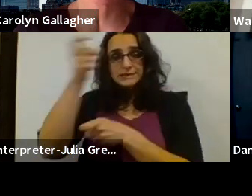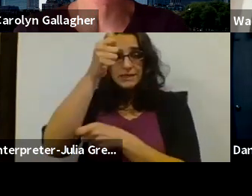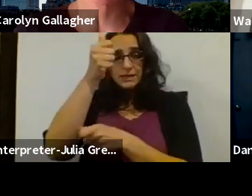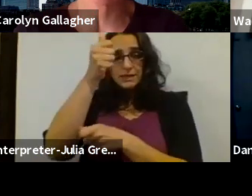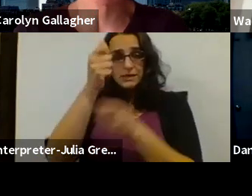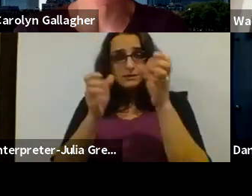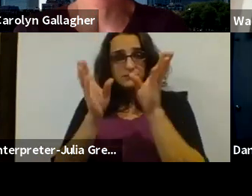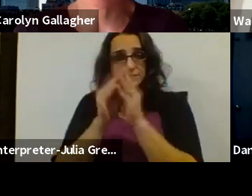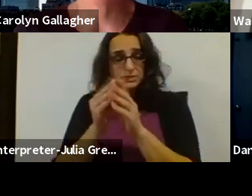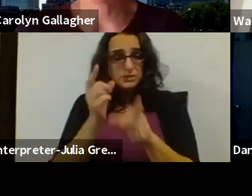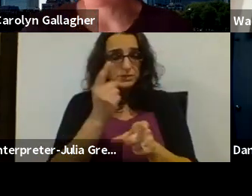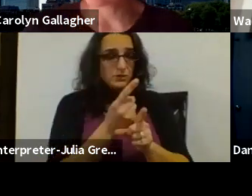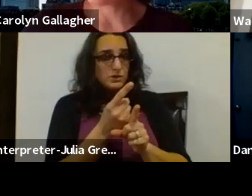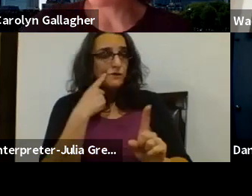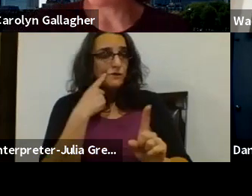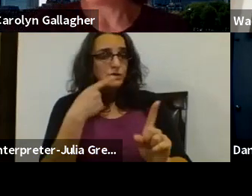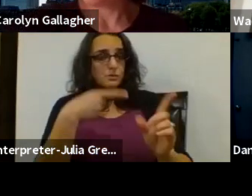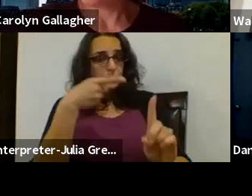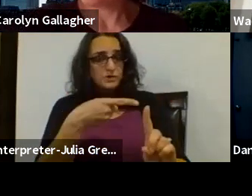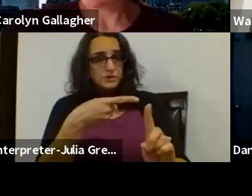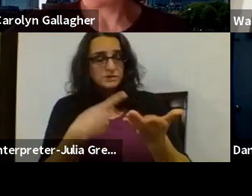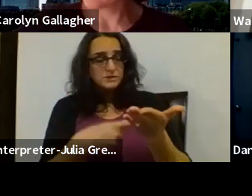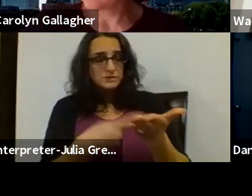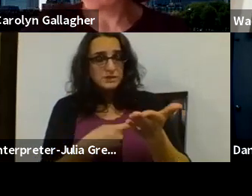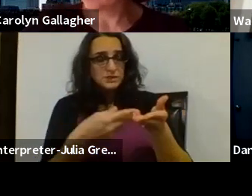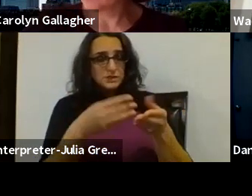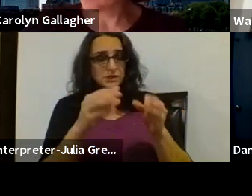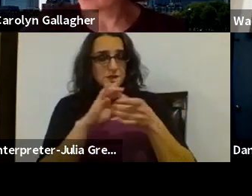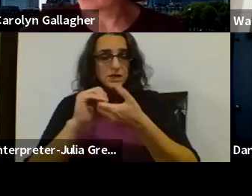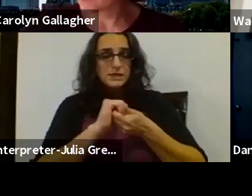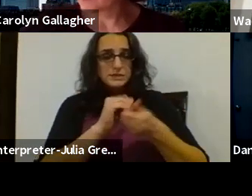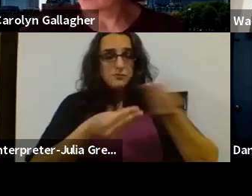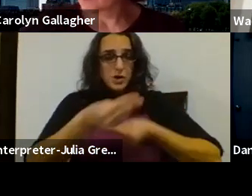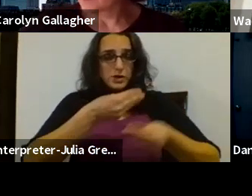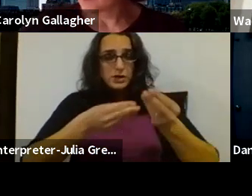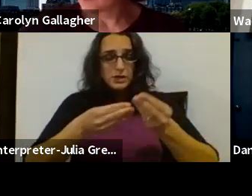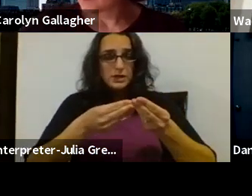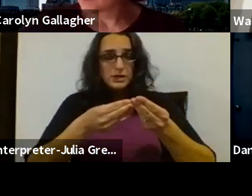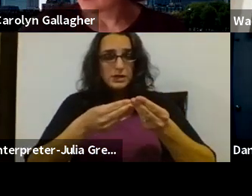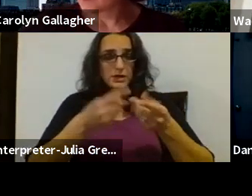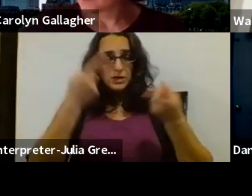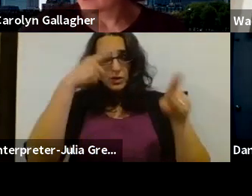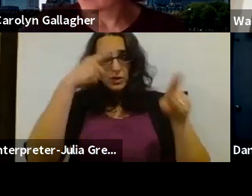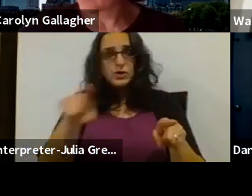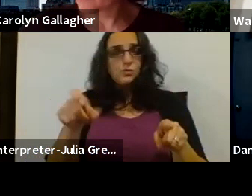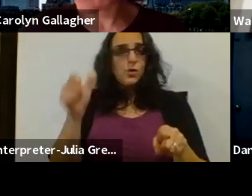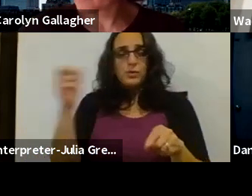Joe Baeta, Supt. : For the purposes of discussion on collective bargaining agreement with the North and Teachers Association and you will not be returning to the regular session.